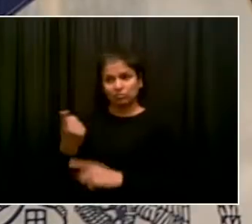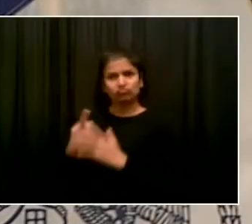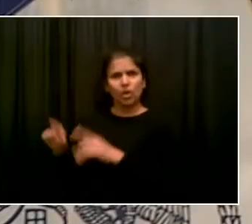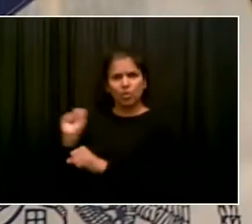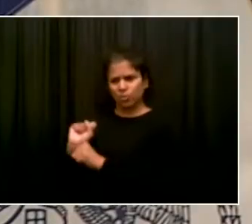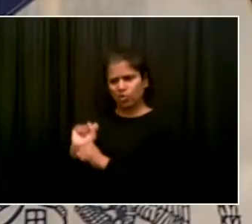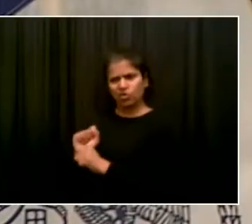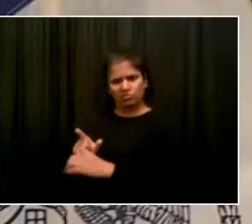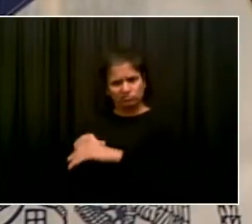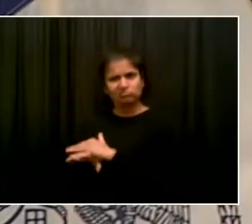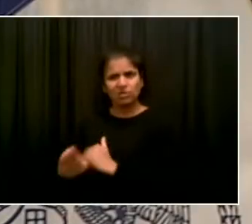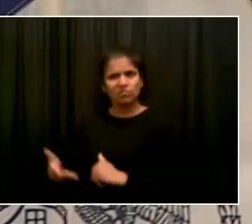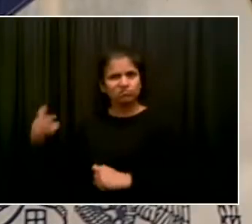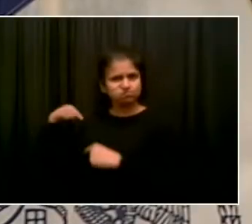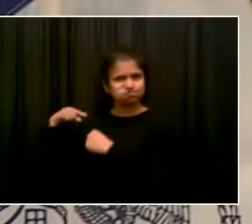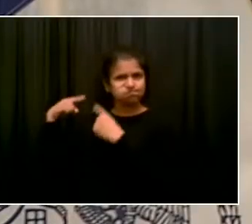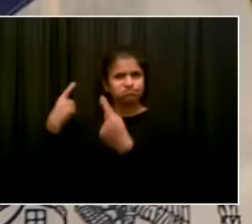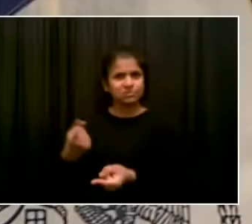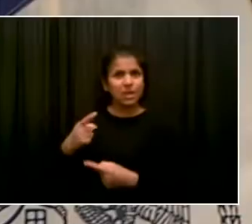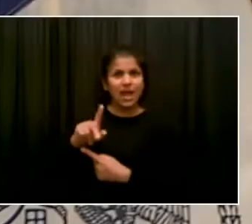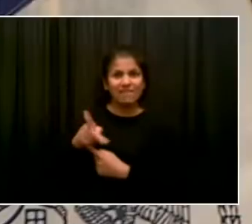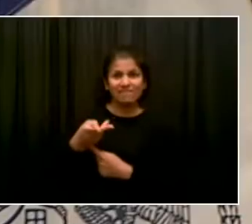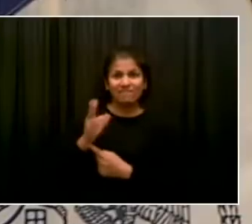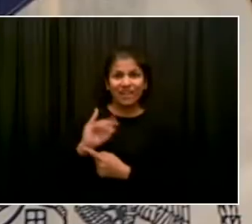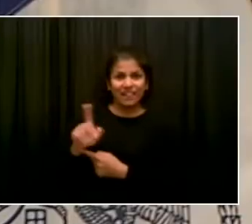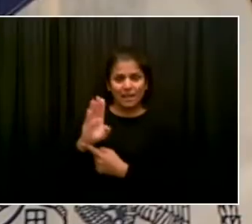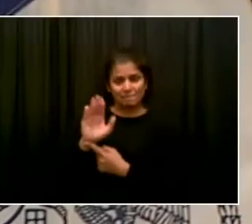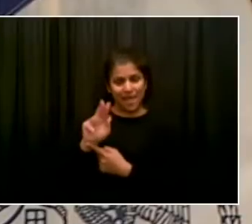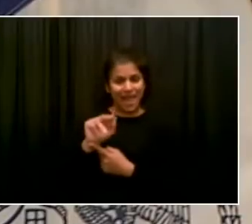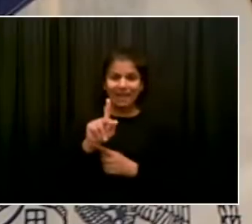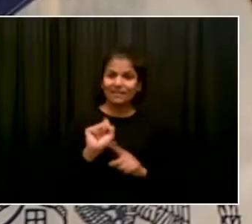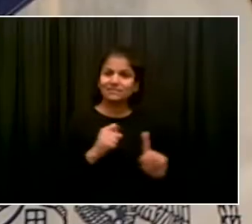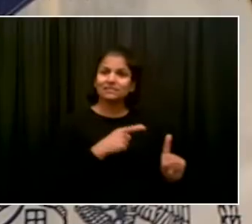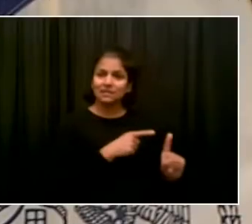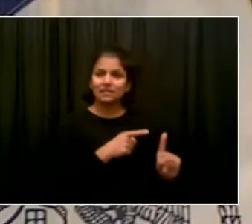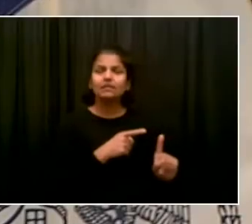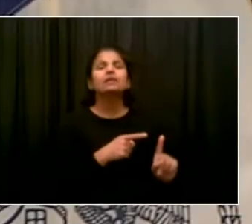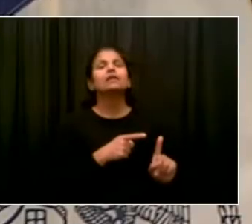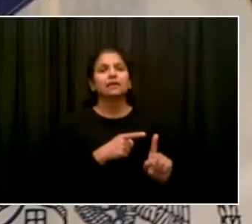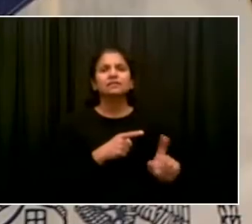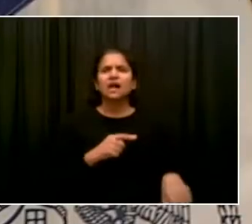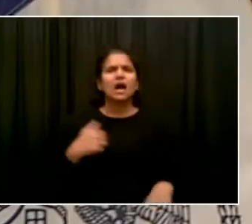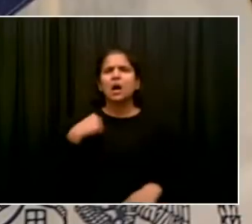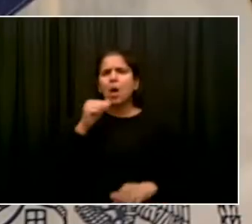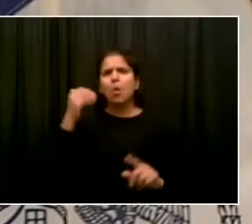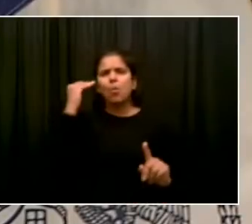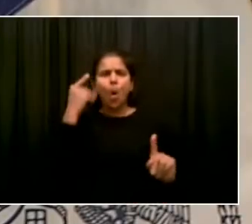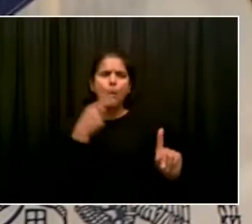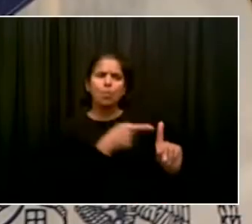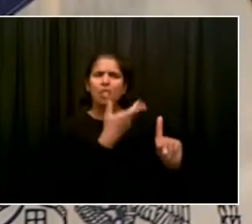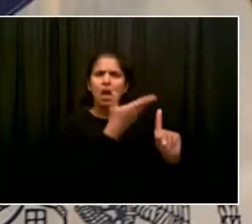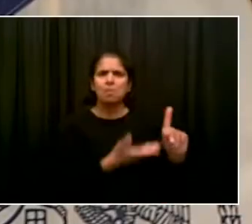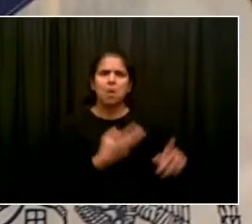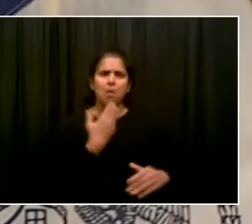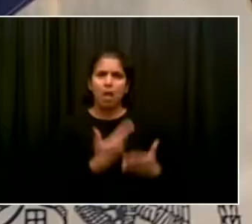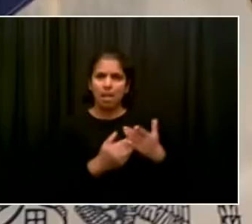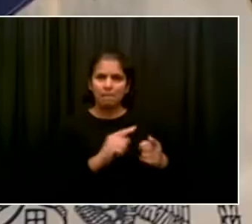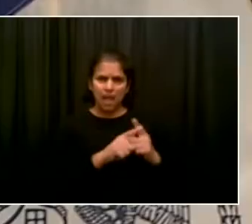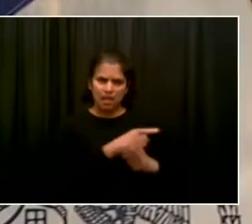BANKS I WORKED WITH PHIL BANKS, HE'SA VERY